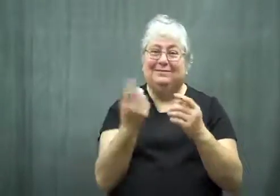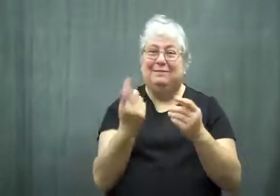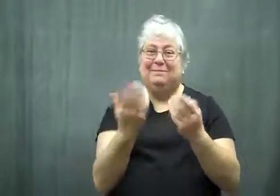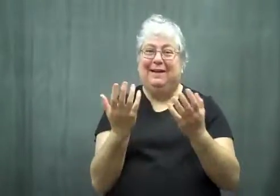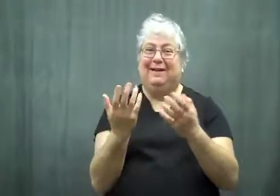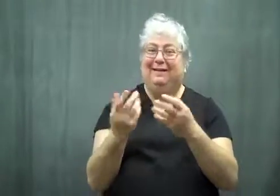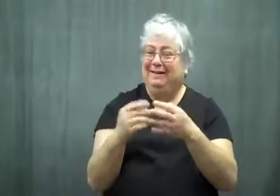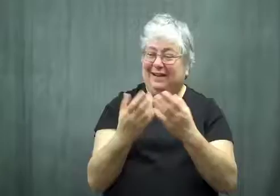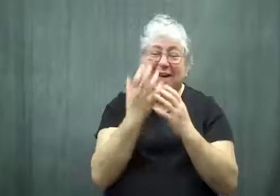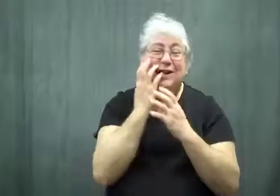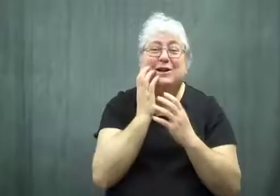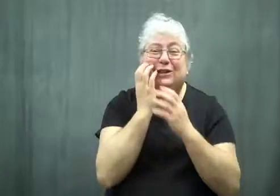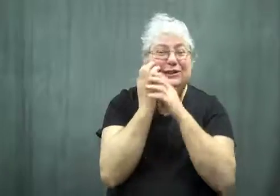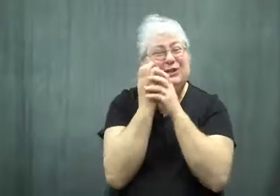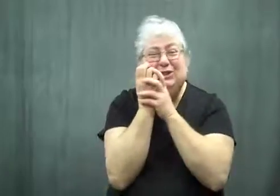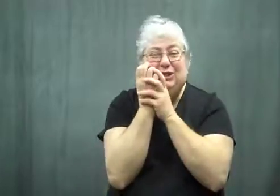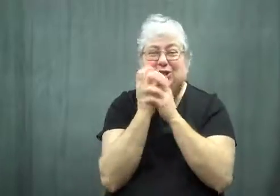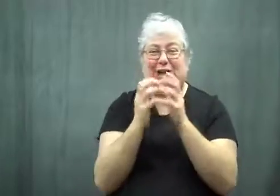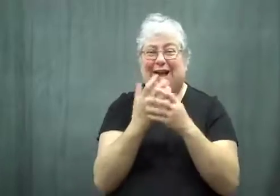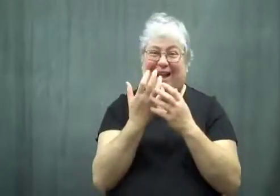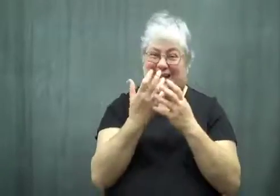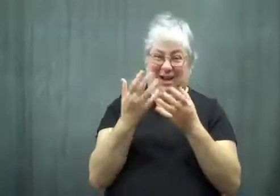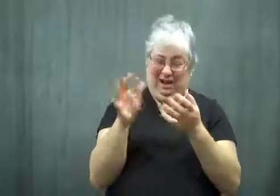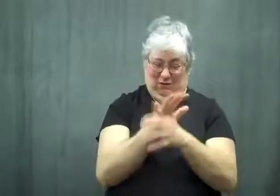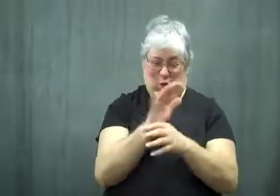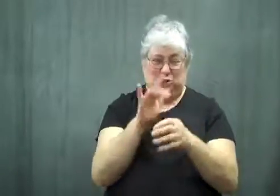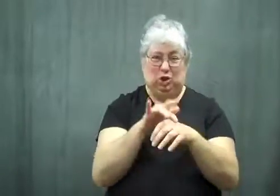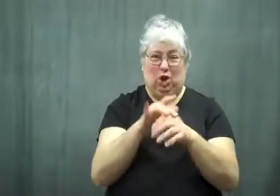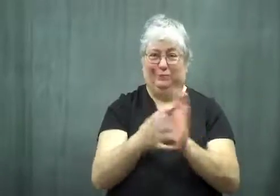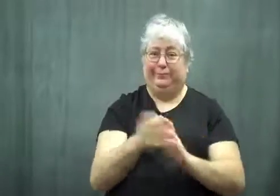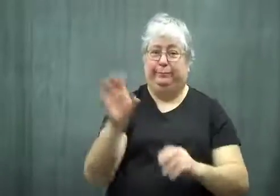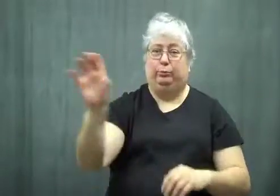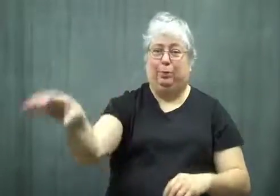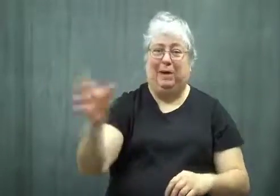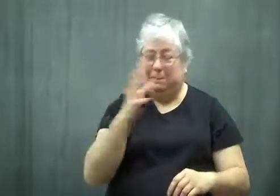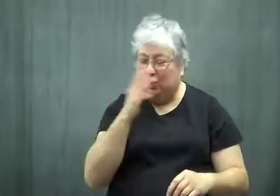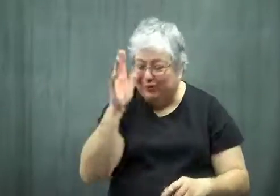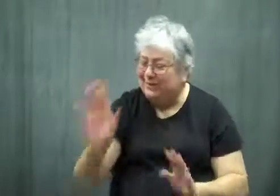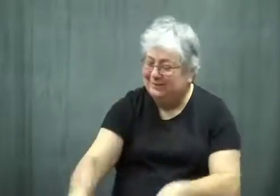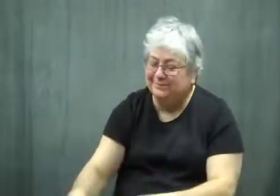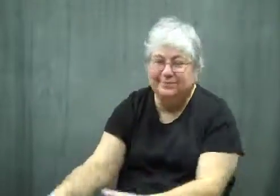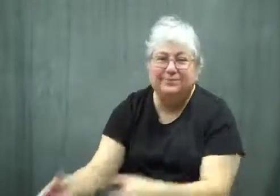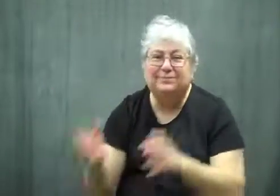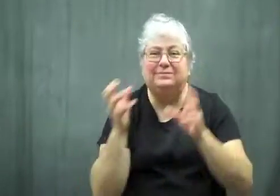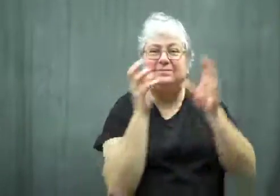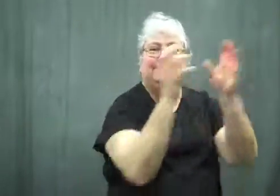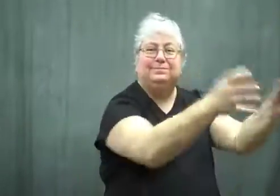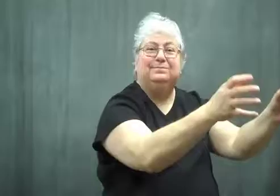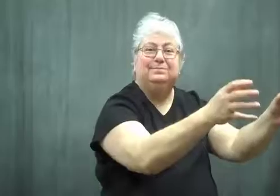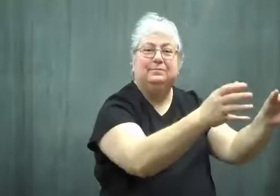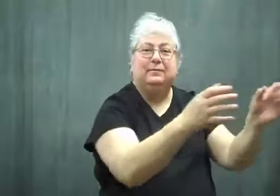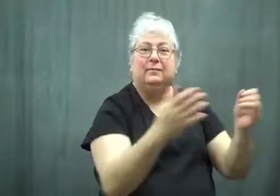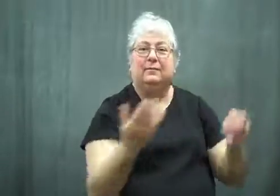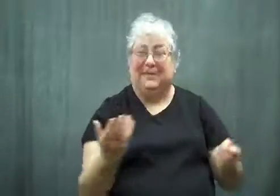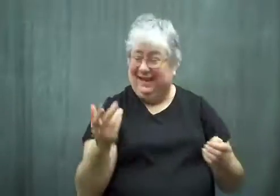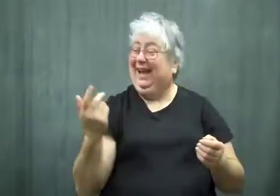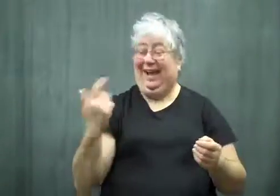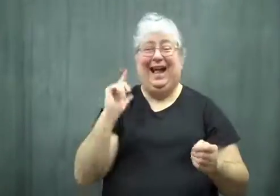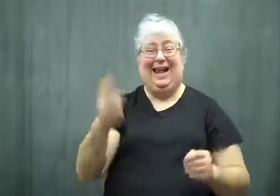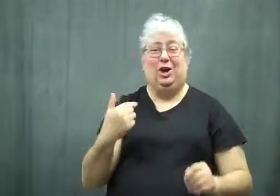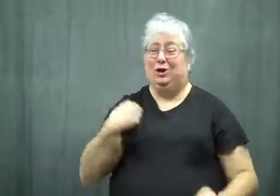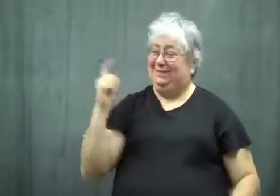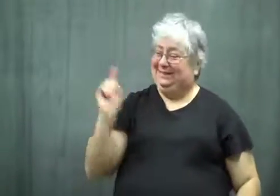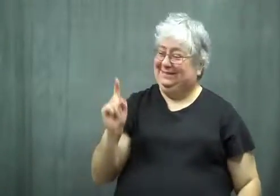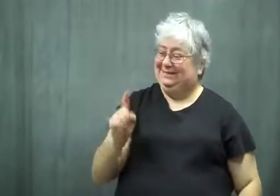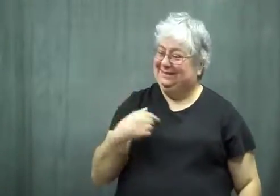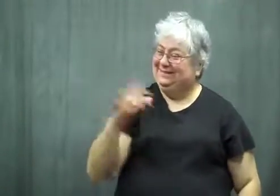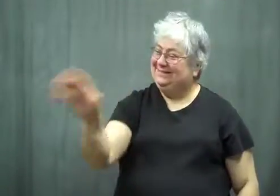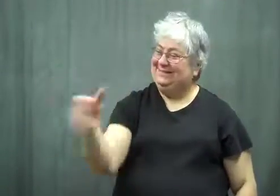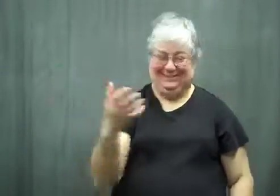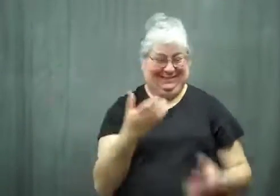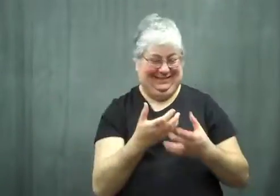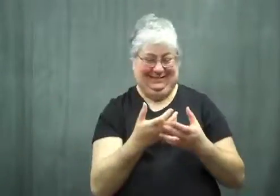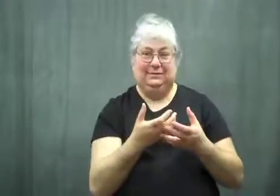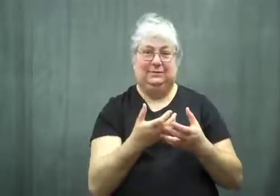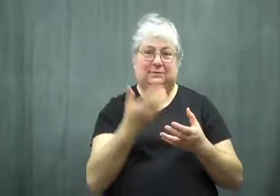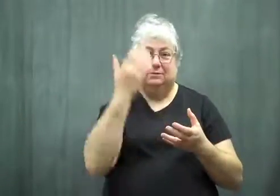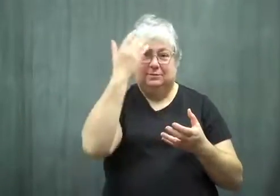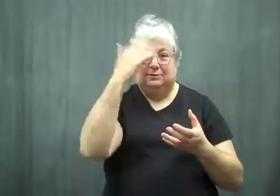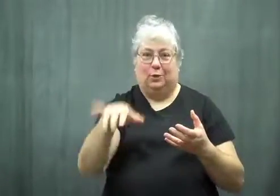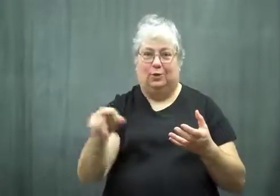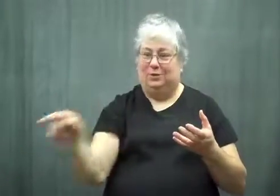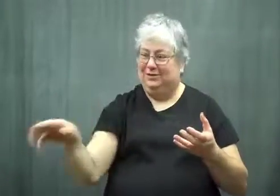rub them all over their faces and put them back, or mom or dad puts them back on the shelf.